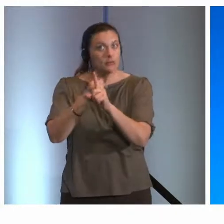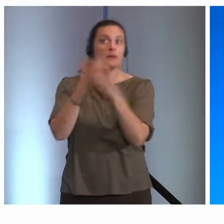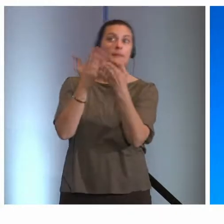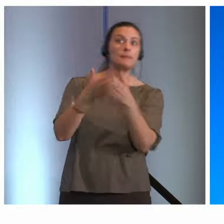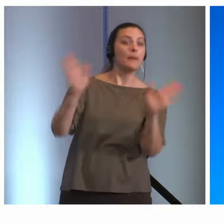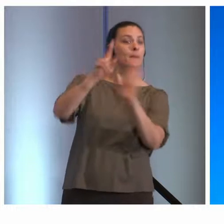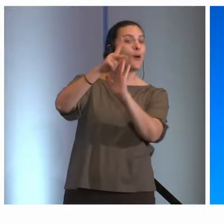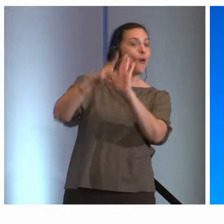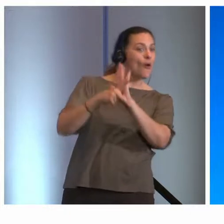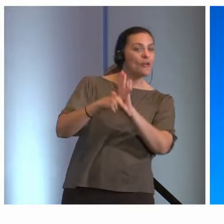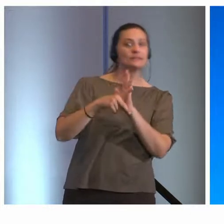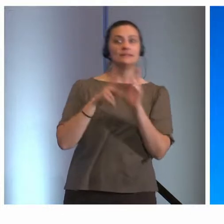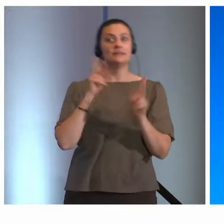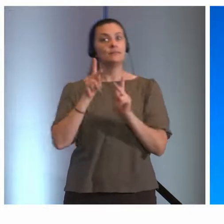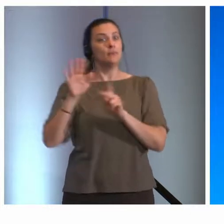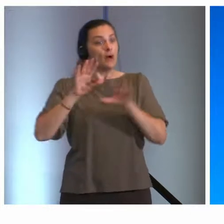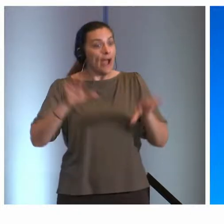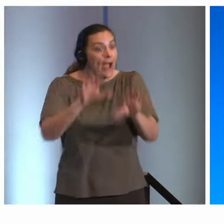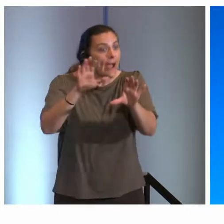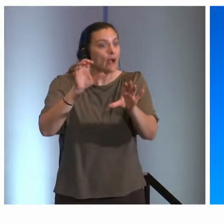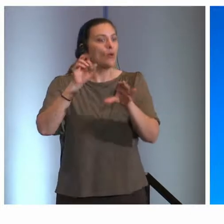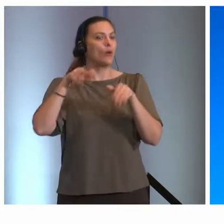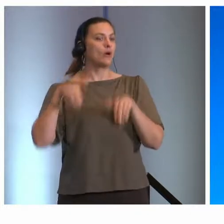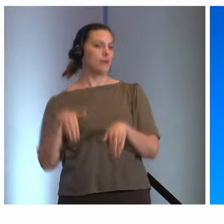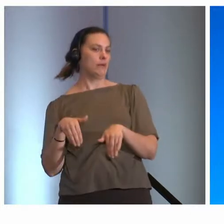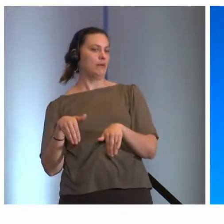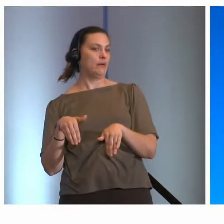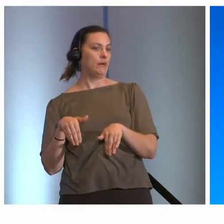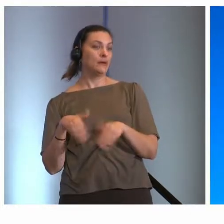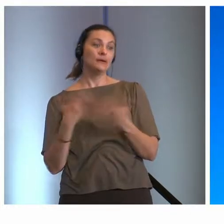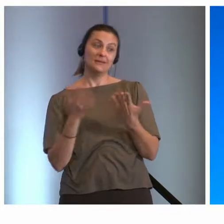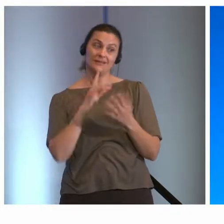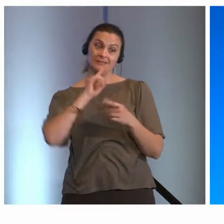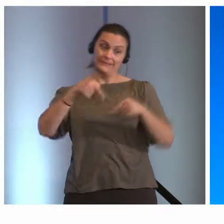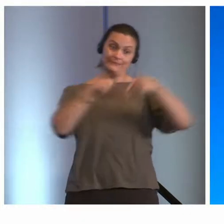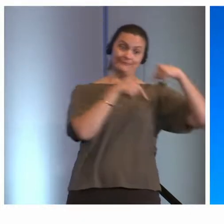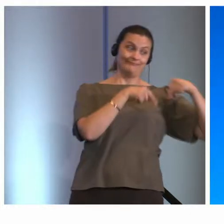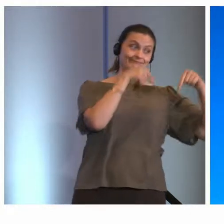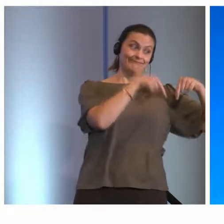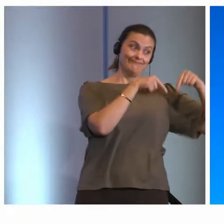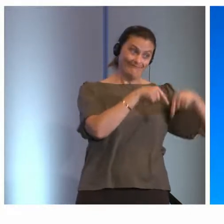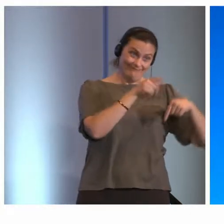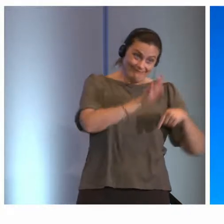to shape attitudes, public policy, and actions, or inactions. So you're really part of that